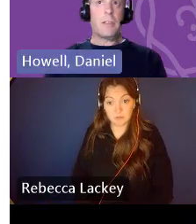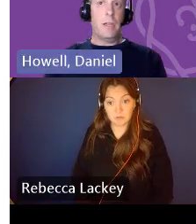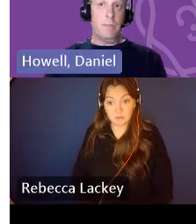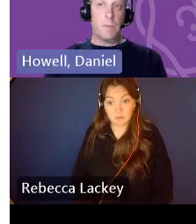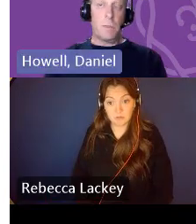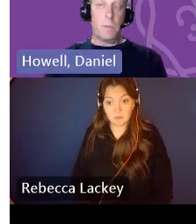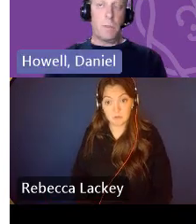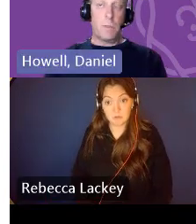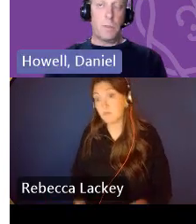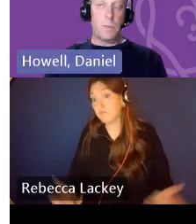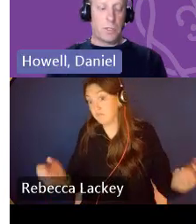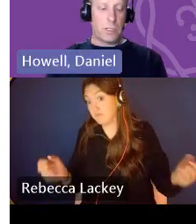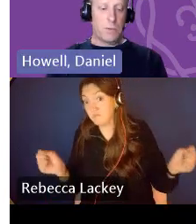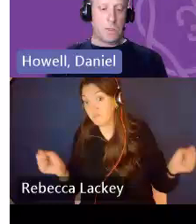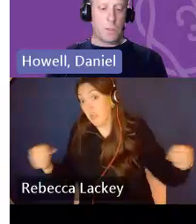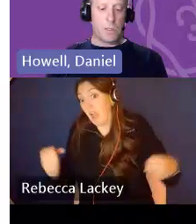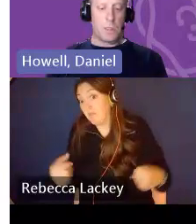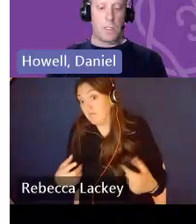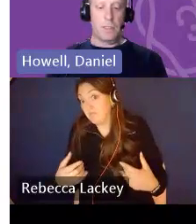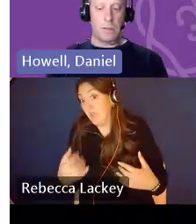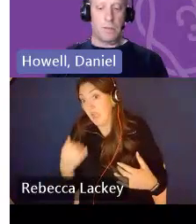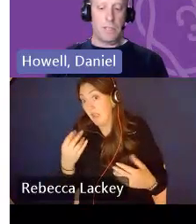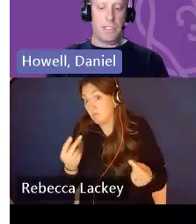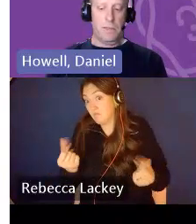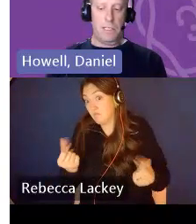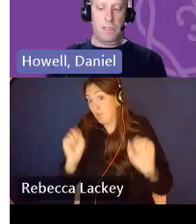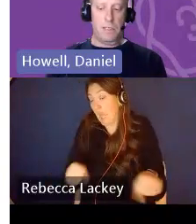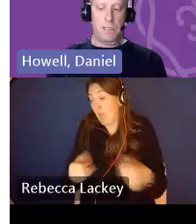there. Yeah, we could. We'll we'll try to move as quick as we can through the various phases